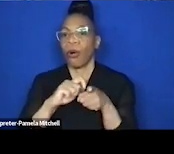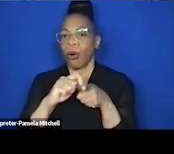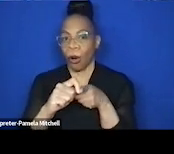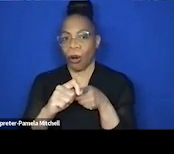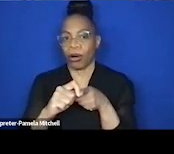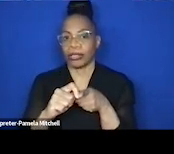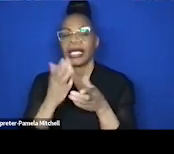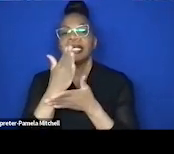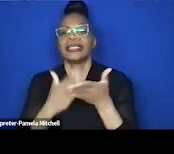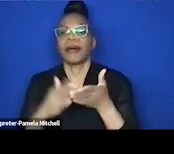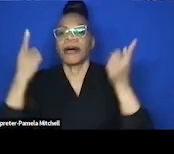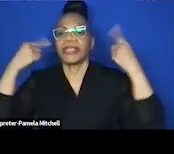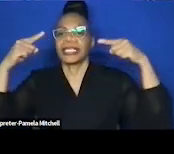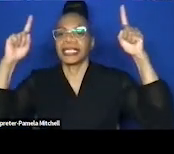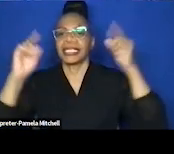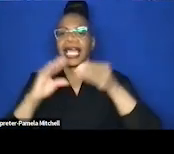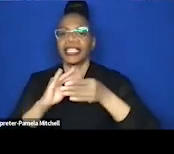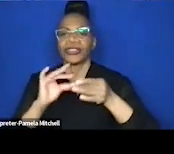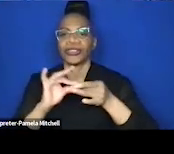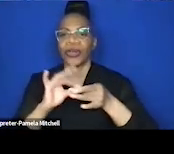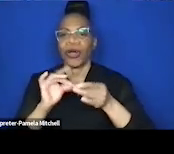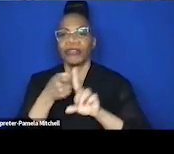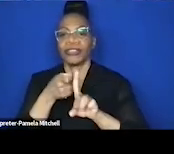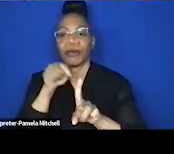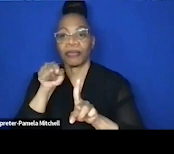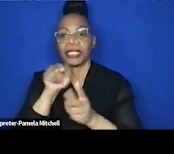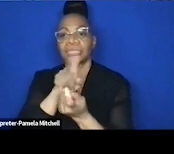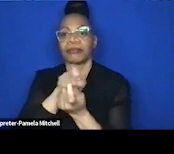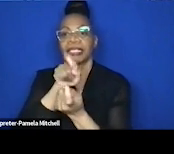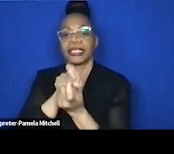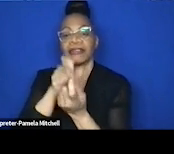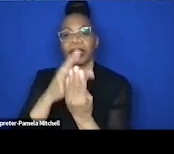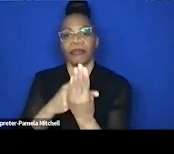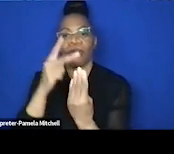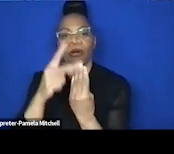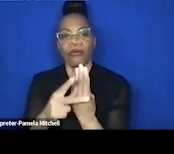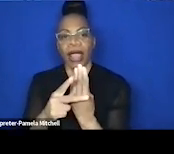that kind of came about this particular program are ones that shared all throughout.